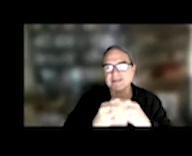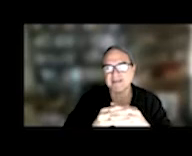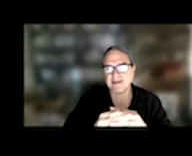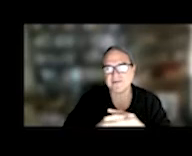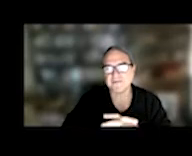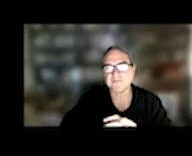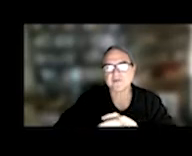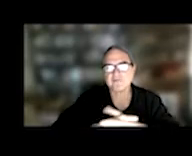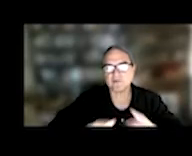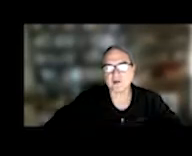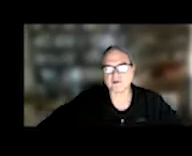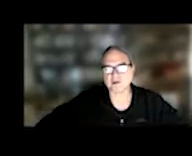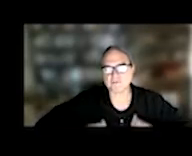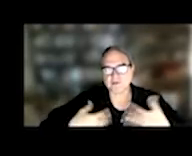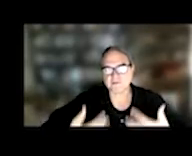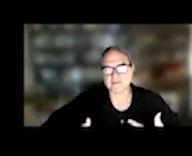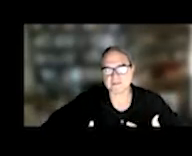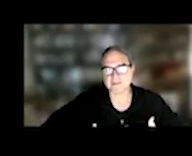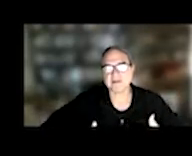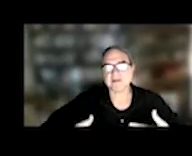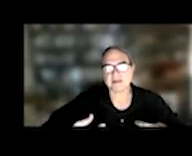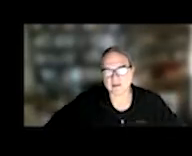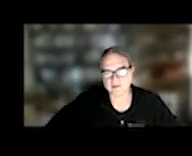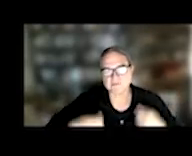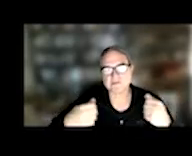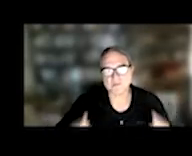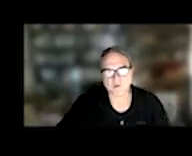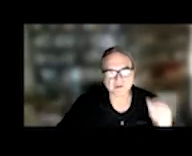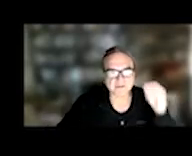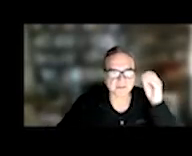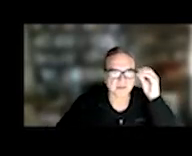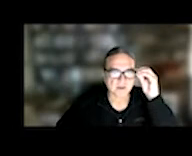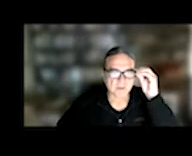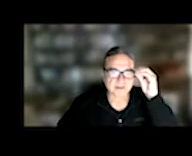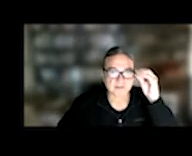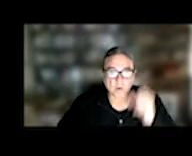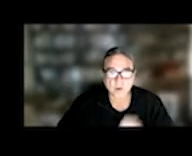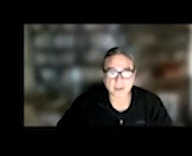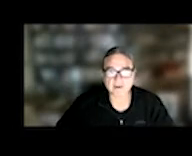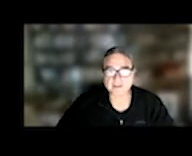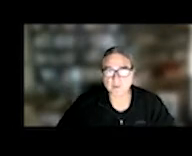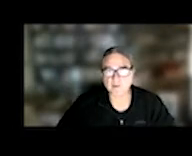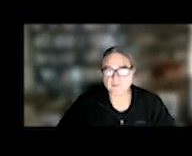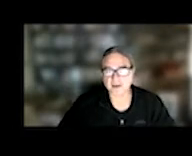together through long-term services and long-term supports. We have to have care and support for the